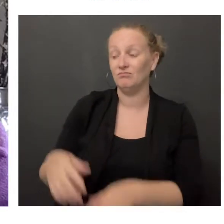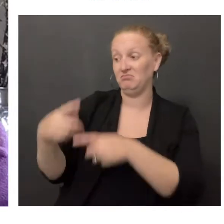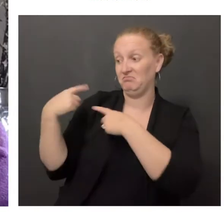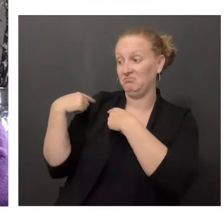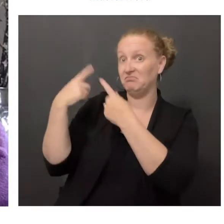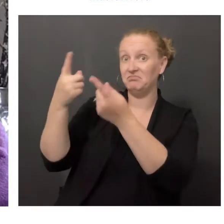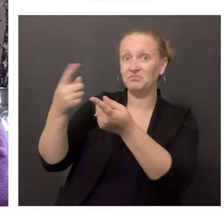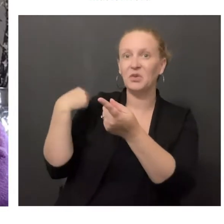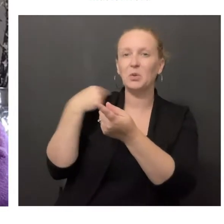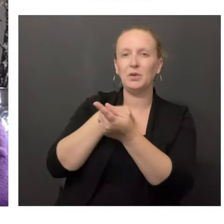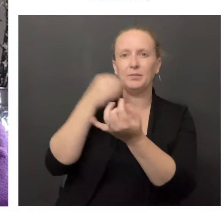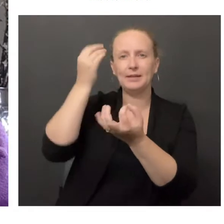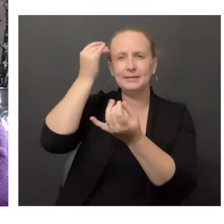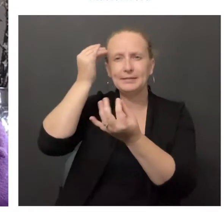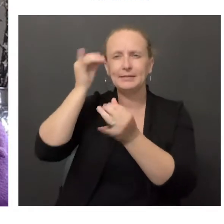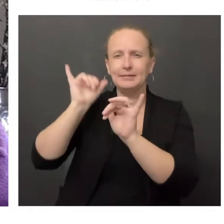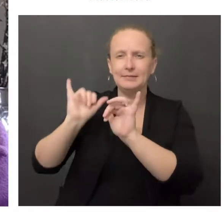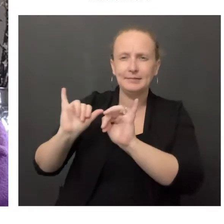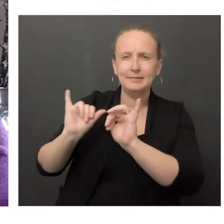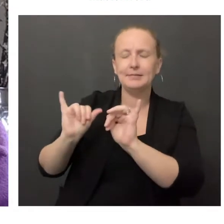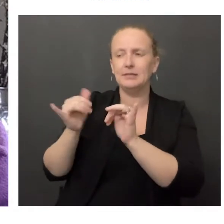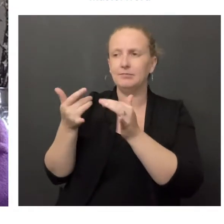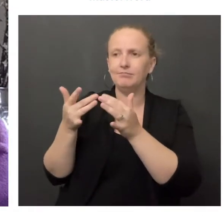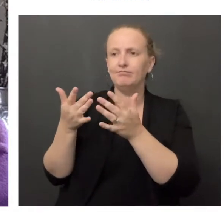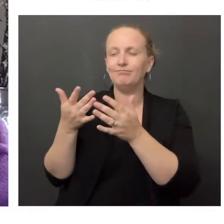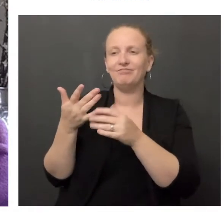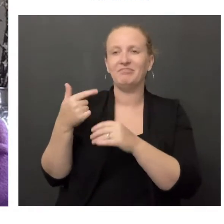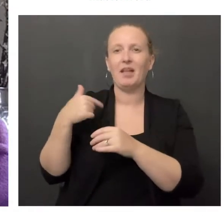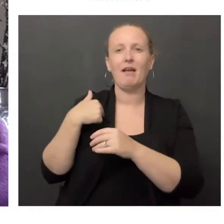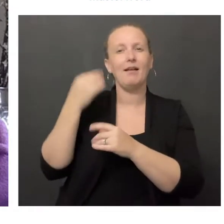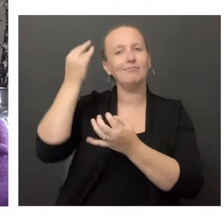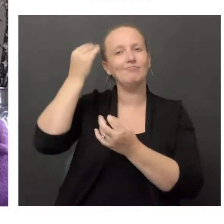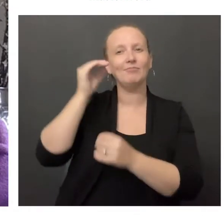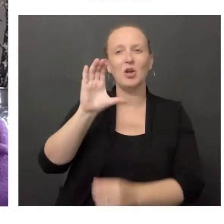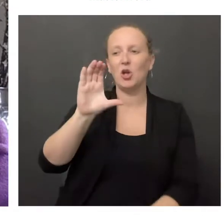So, I like to think of COVID of this whole experience as a book that's